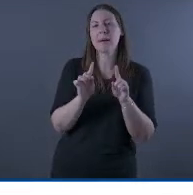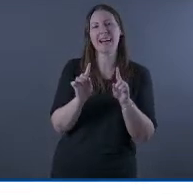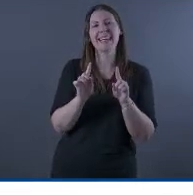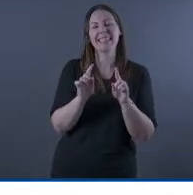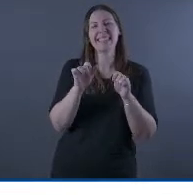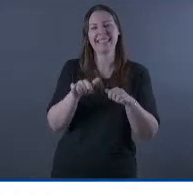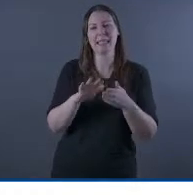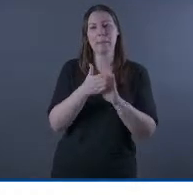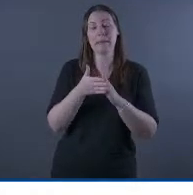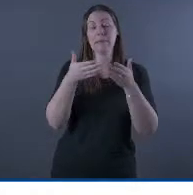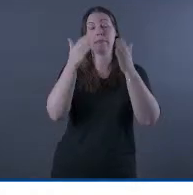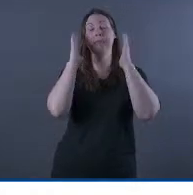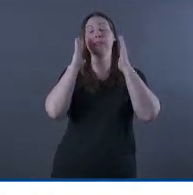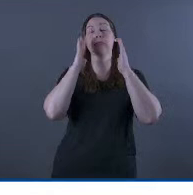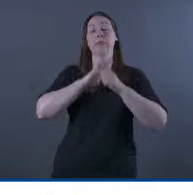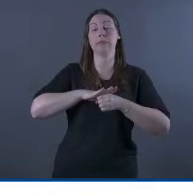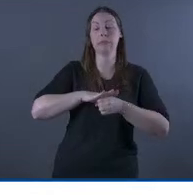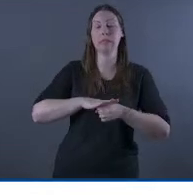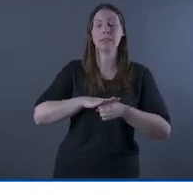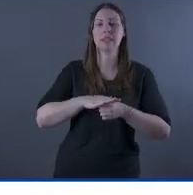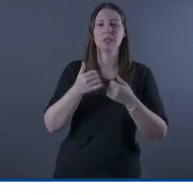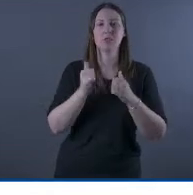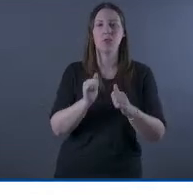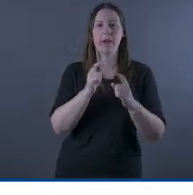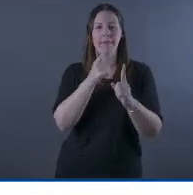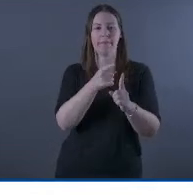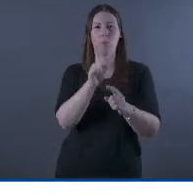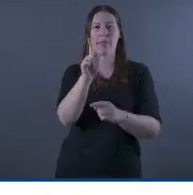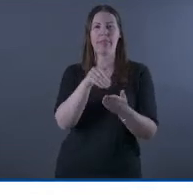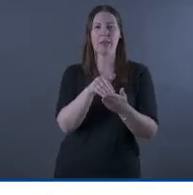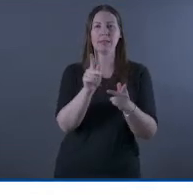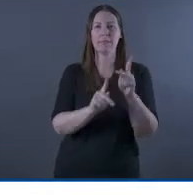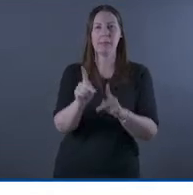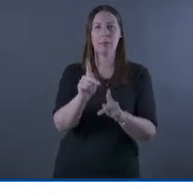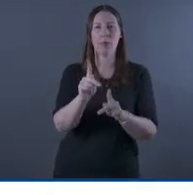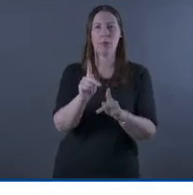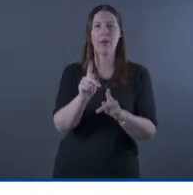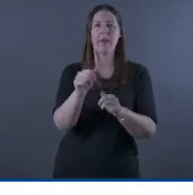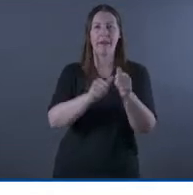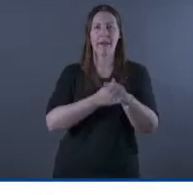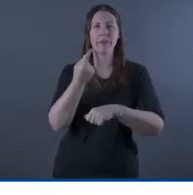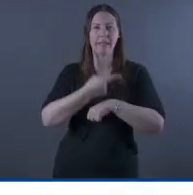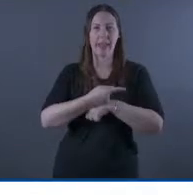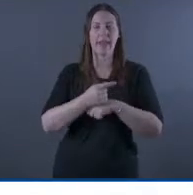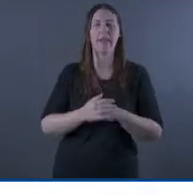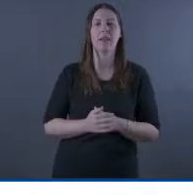The days that we're doing it, we've been a little bit sporadic but we're actually confident